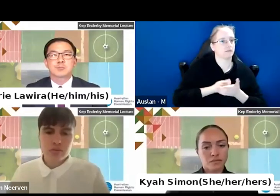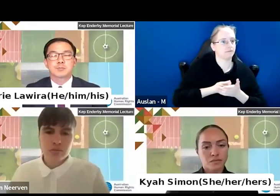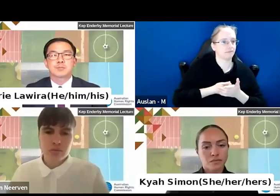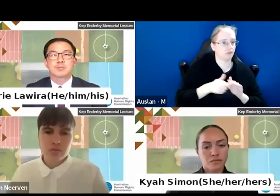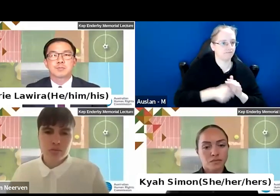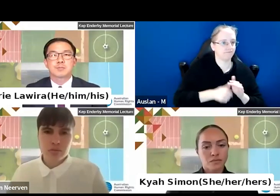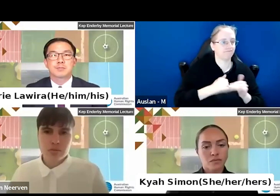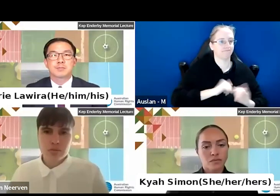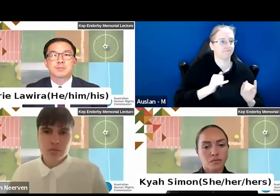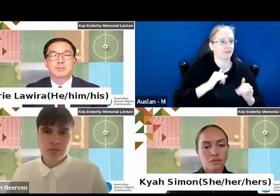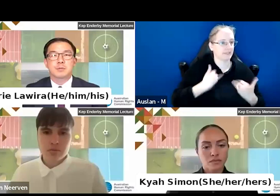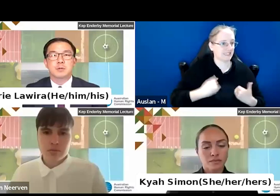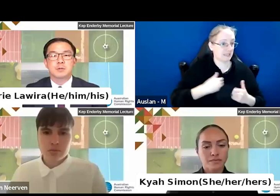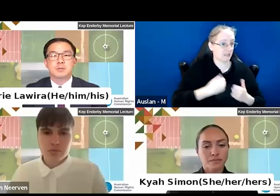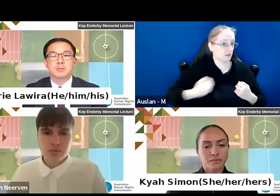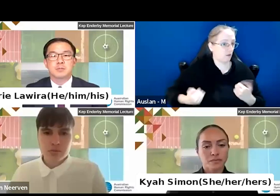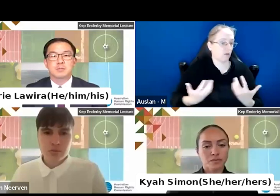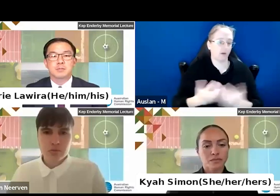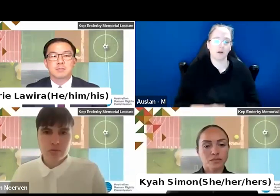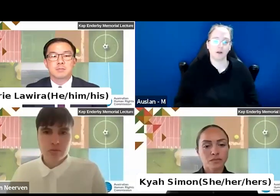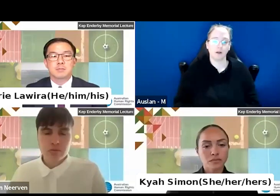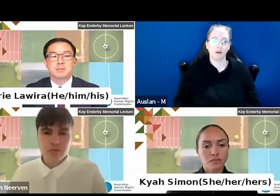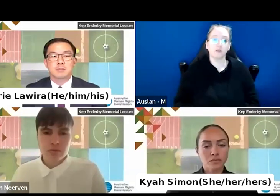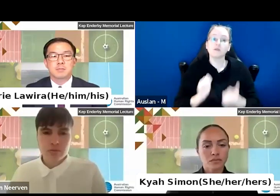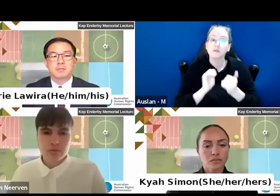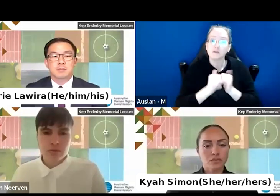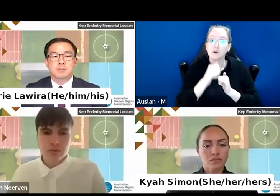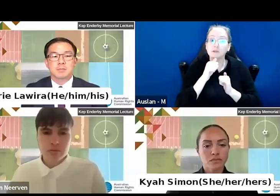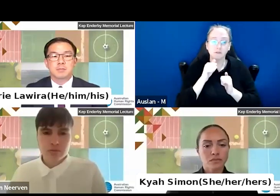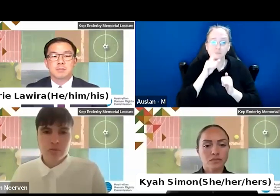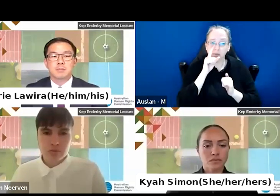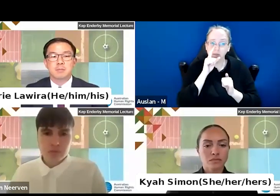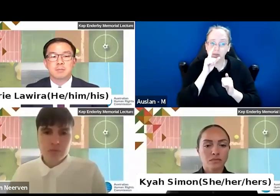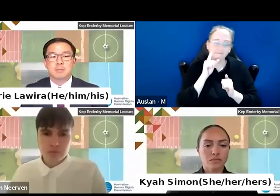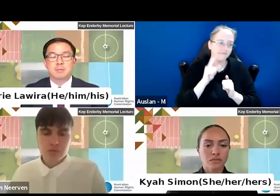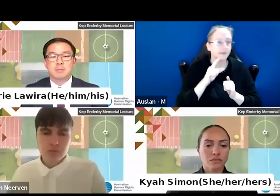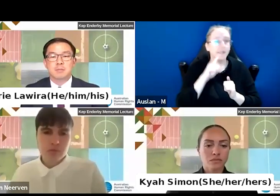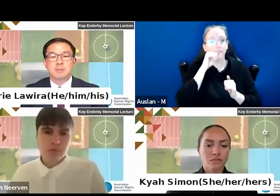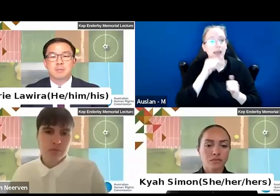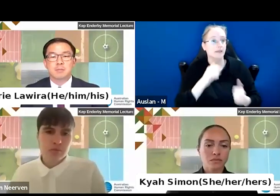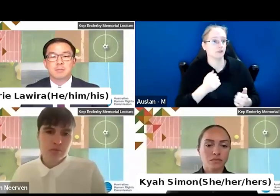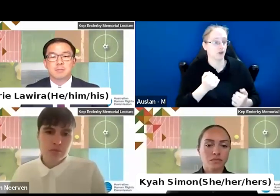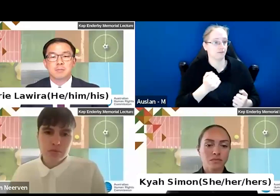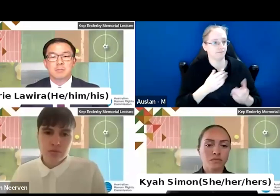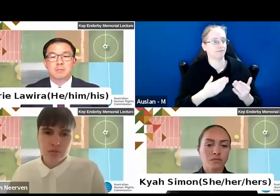And sport sport can mitigate that, but not if it's based on racism. So I'll just say that why do we tolerate racism in sport like we know